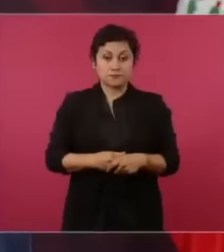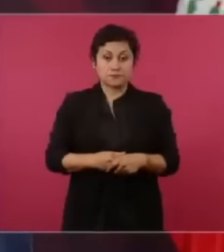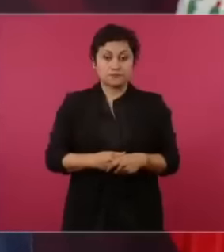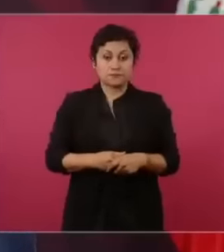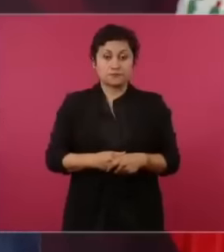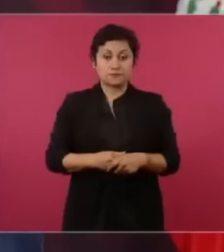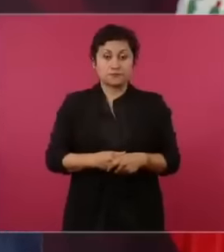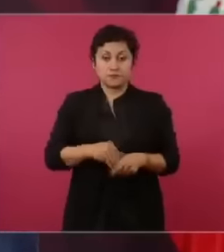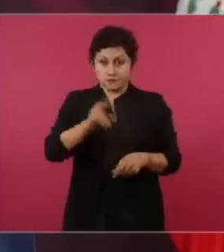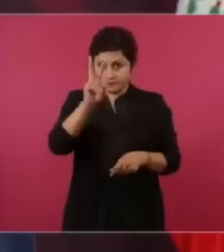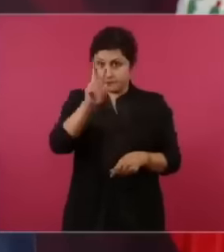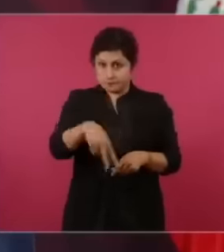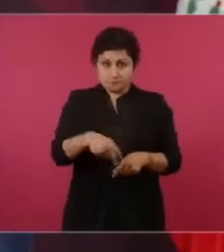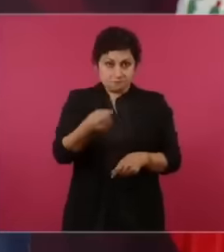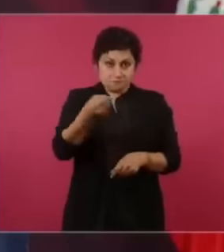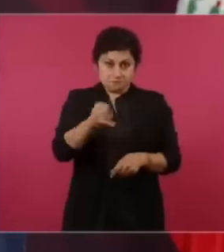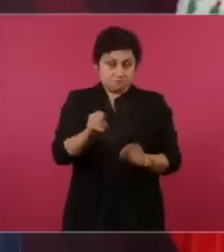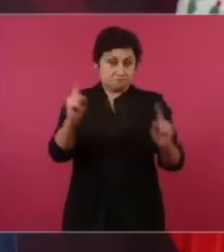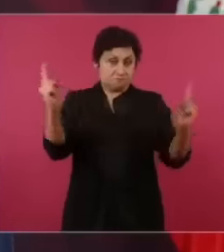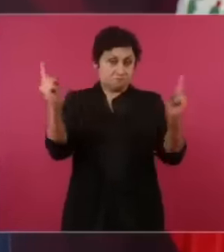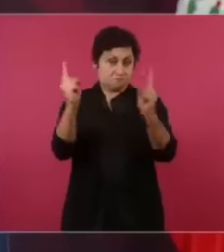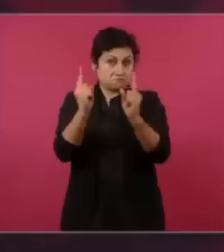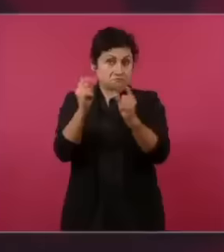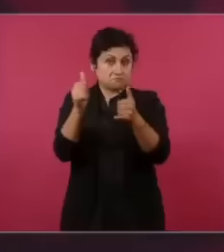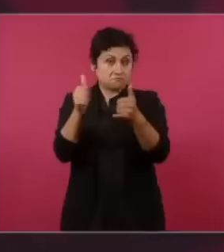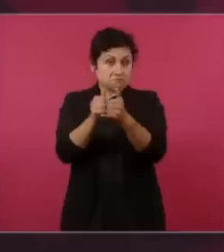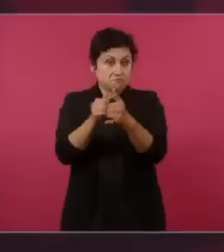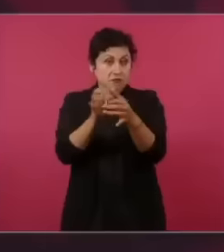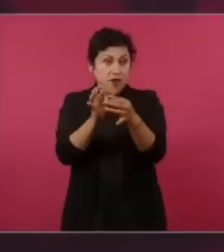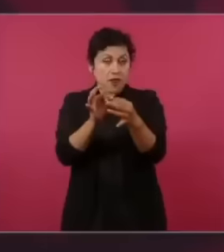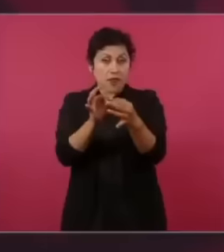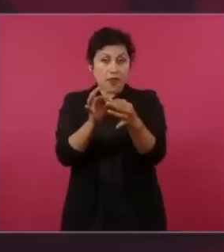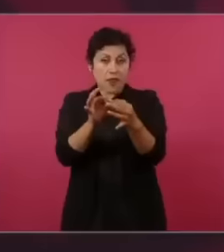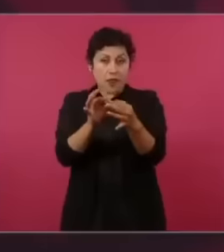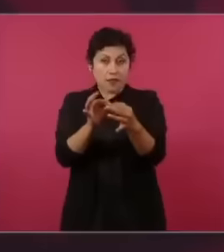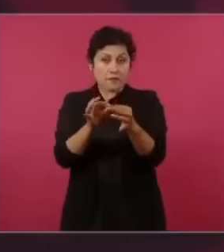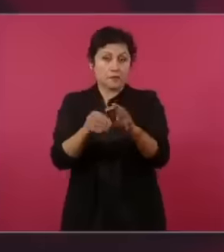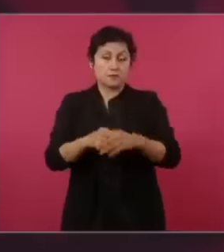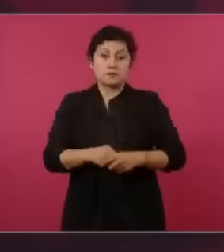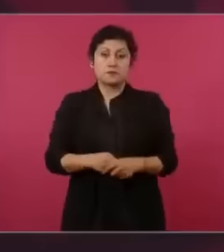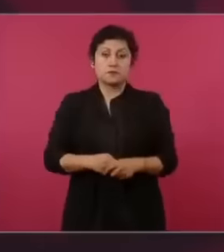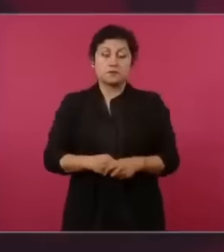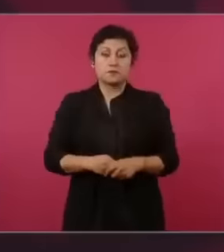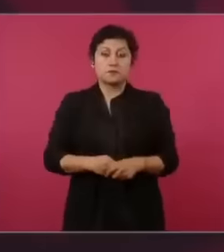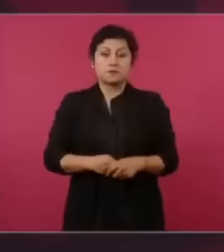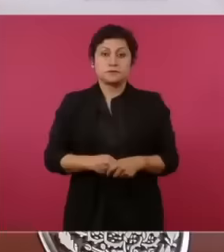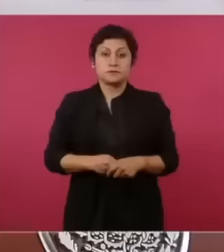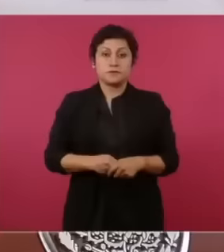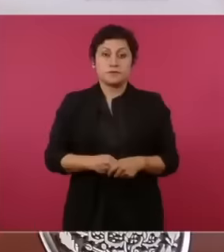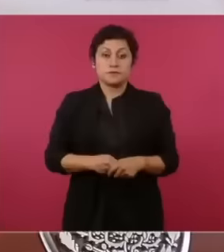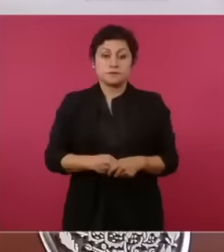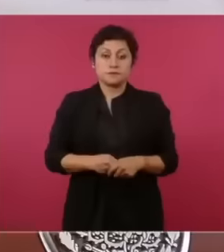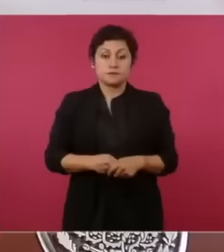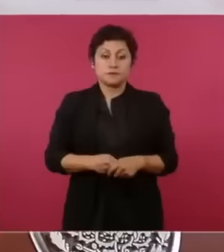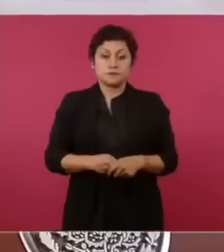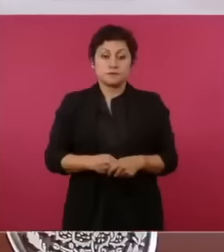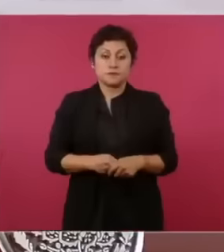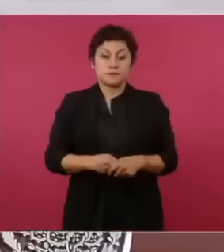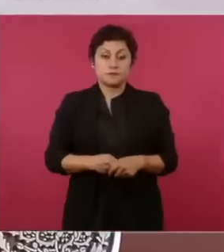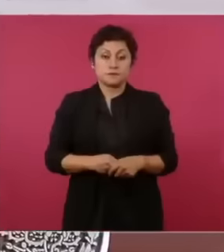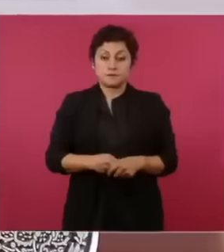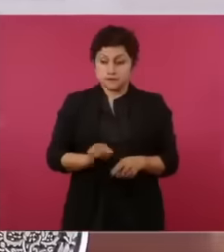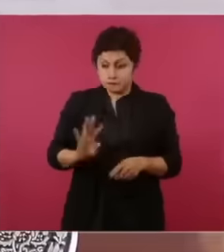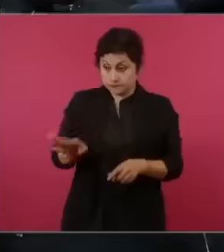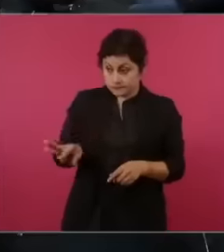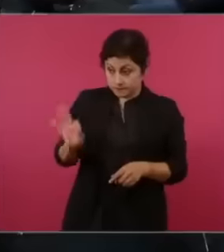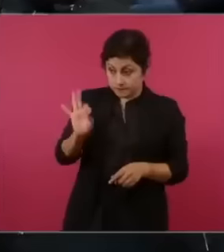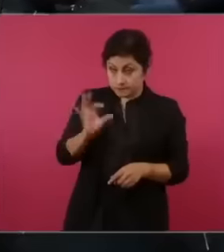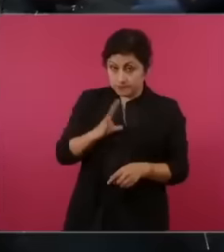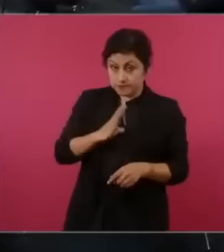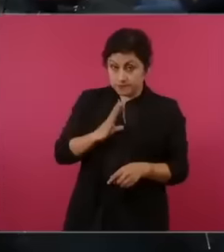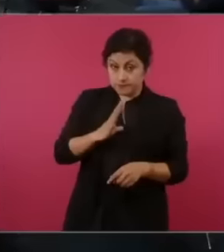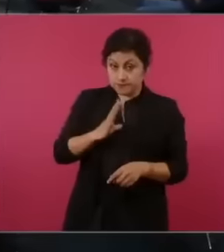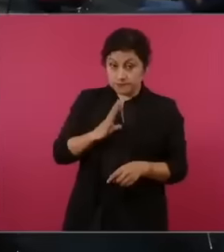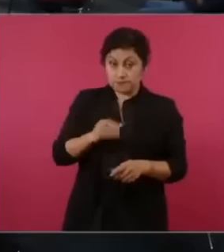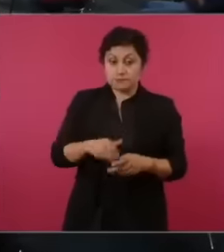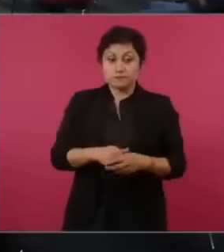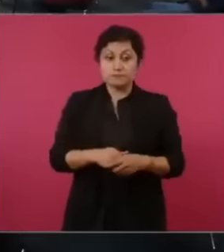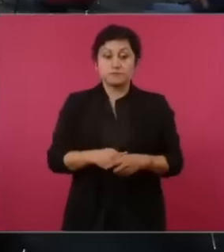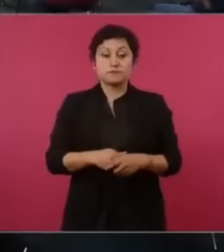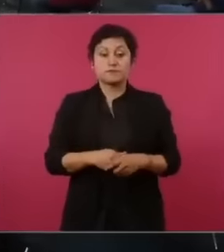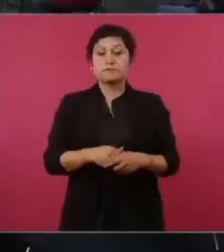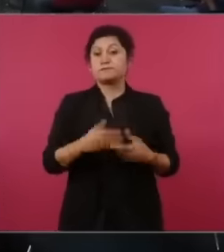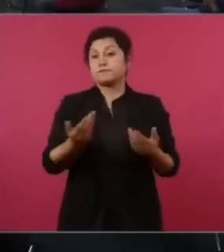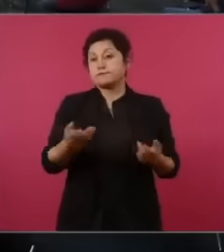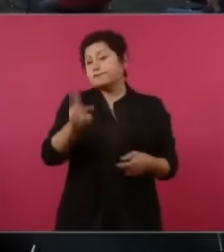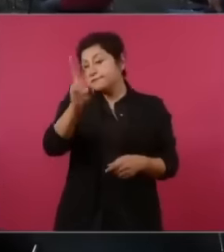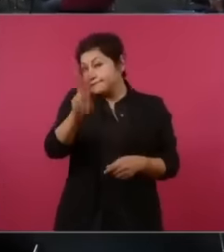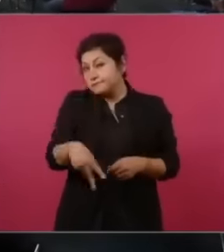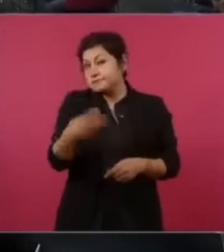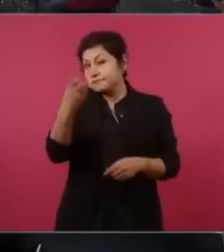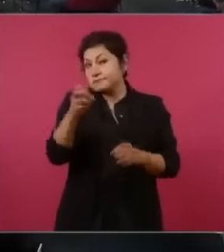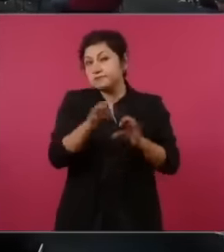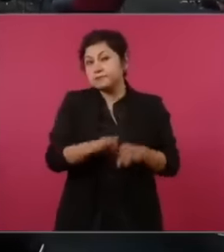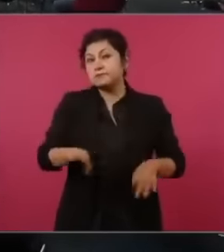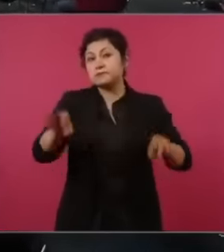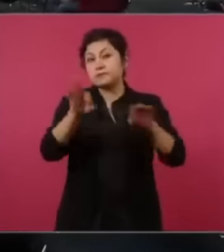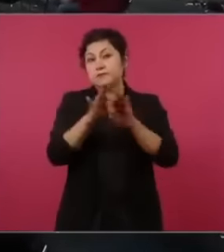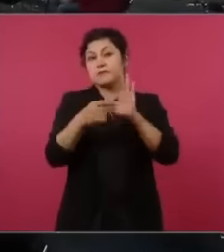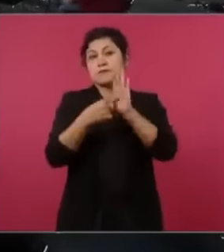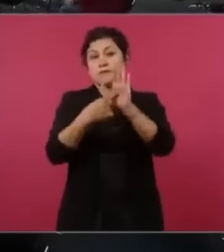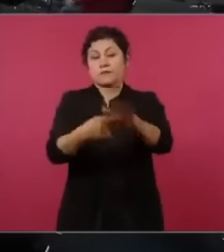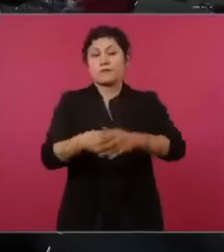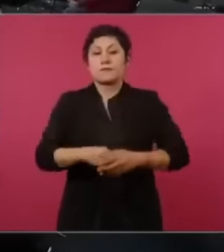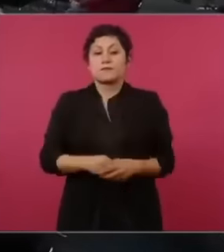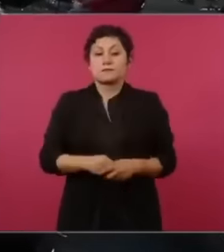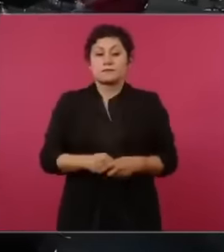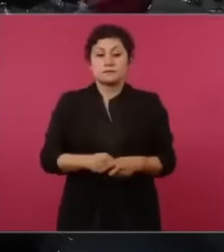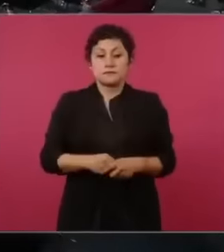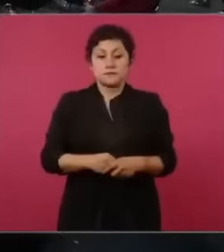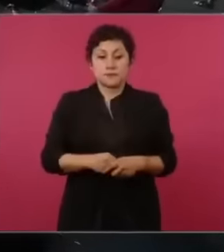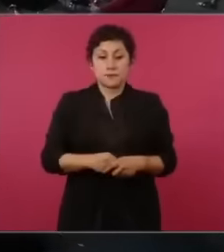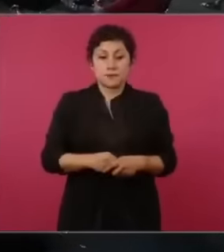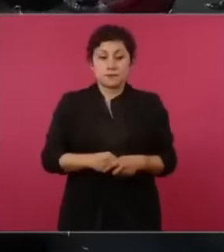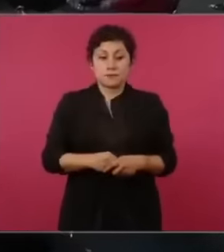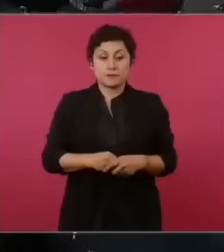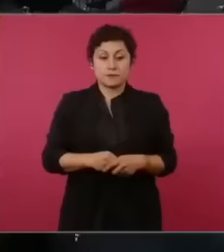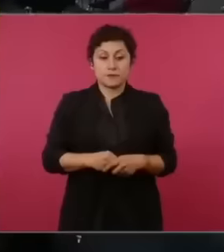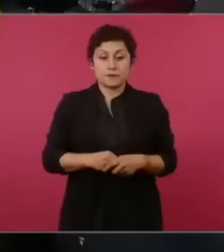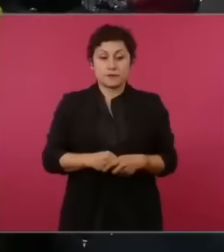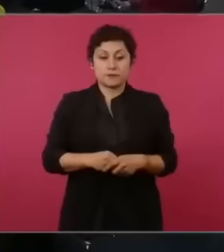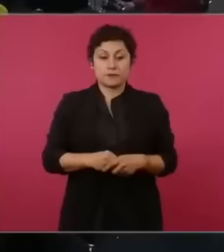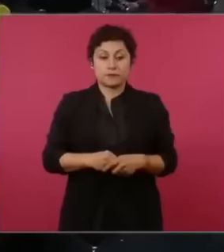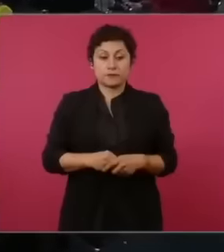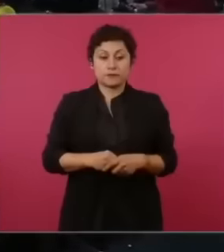the case, you already have it, it's important.